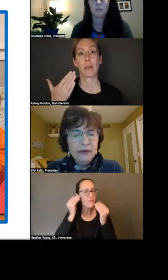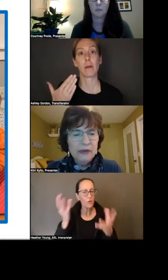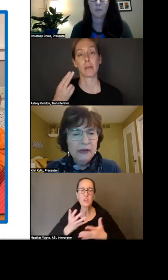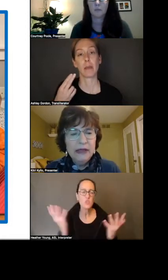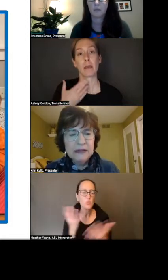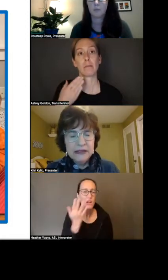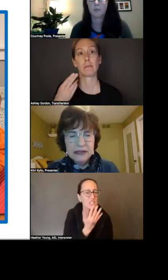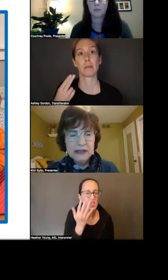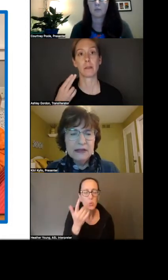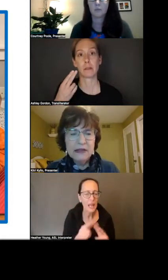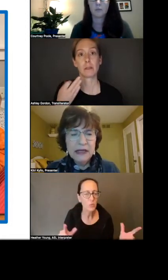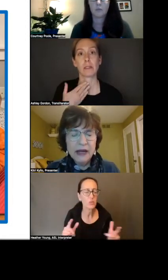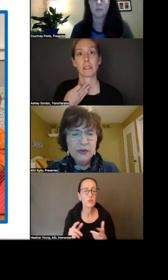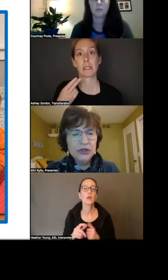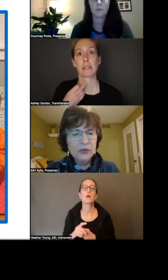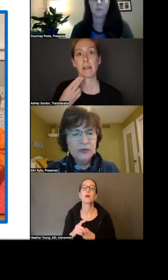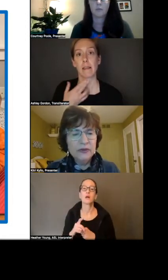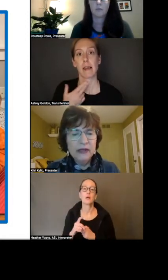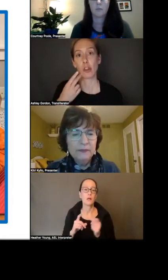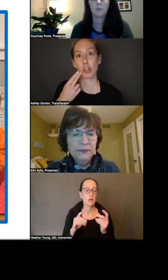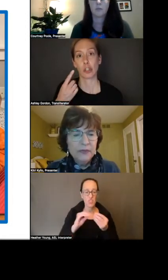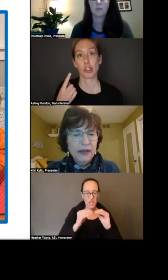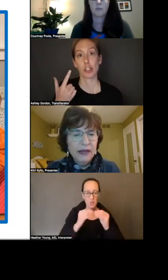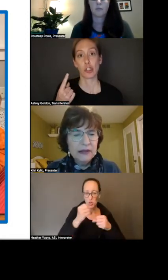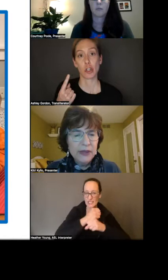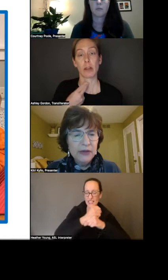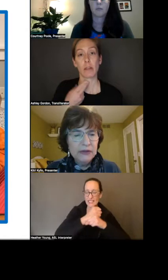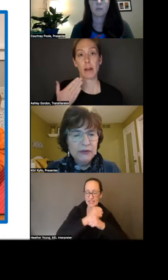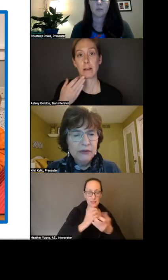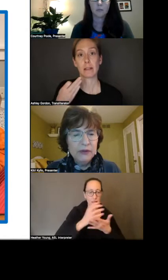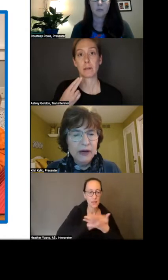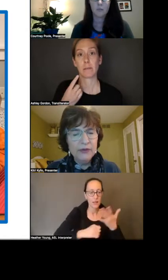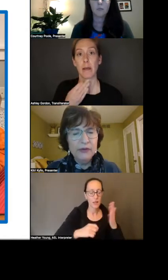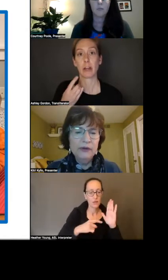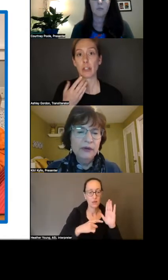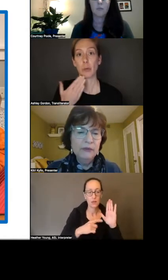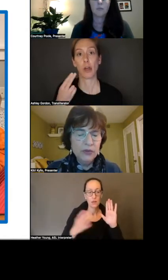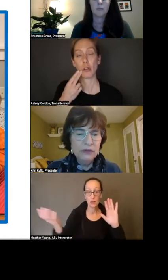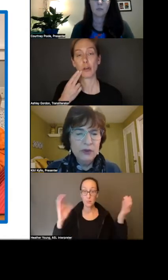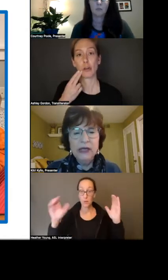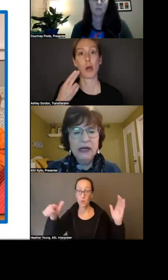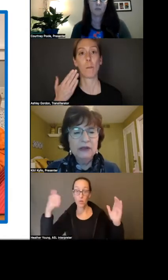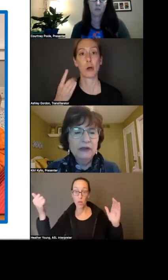The statistics that they gathered showed that, as compared to other modes of communication,